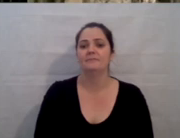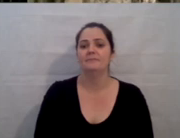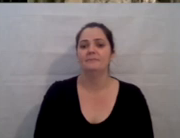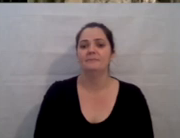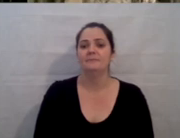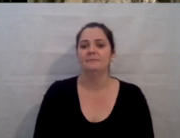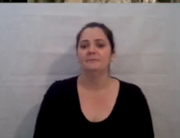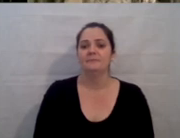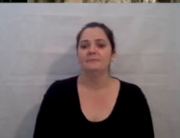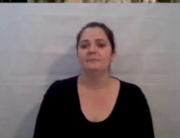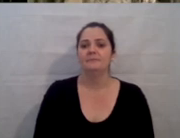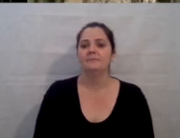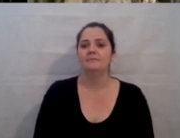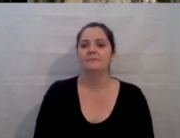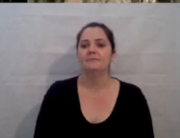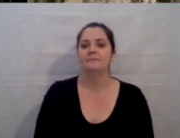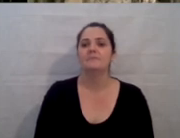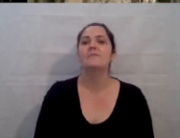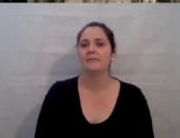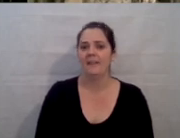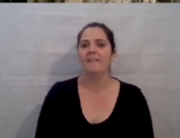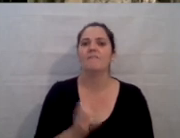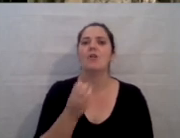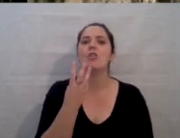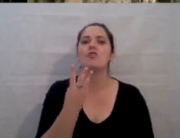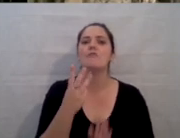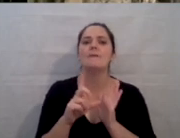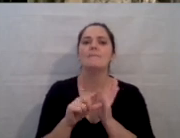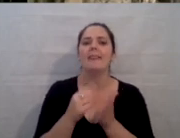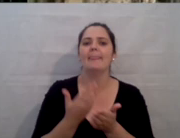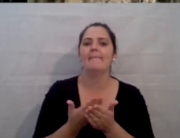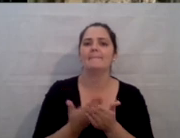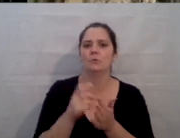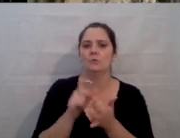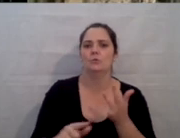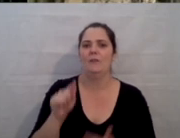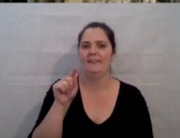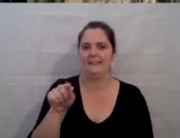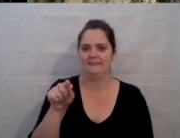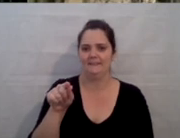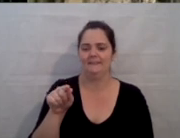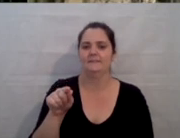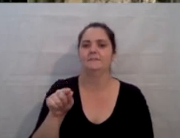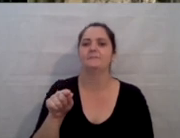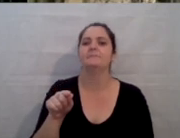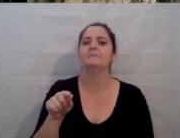final three minutes or so on this drawing. Okay so I'm rubbing that all back,